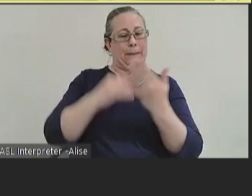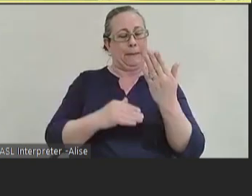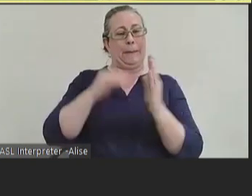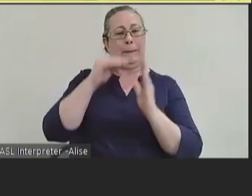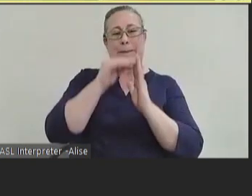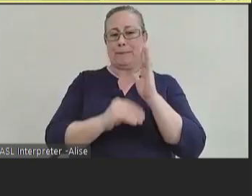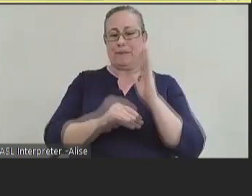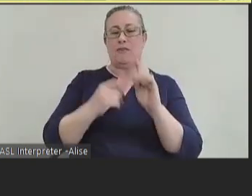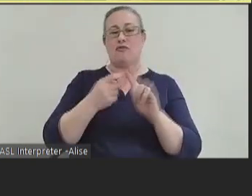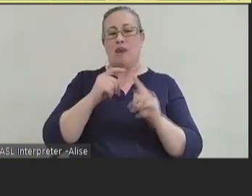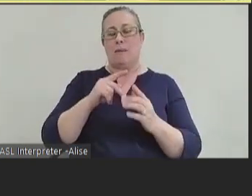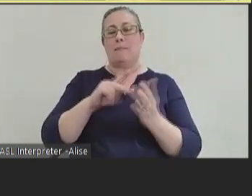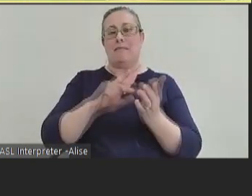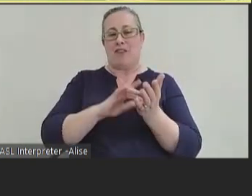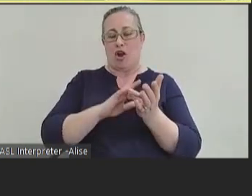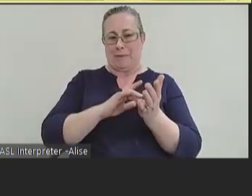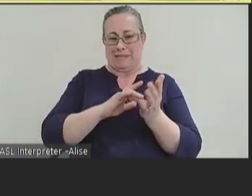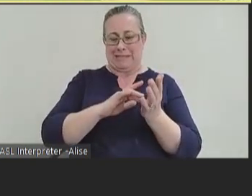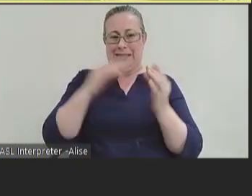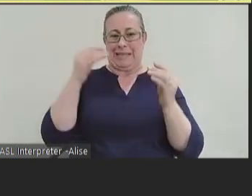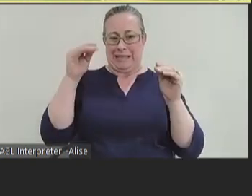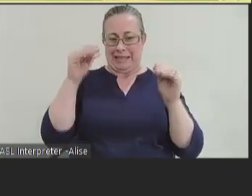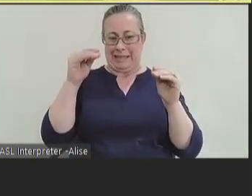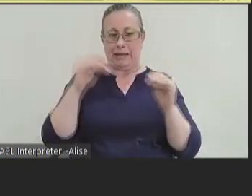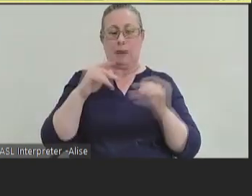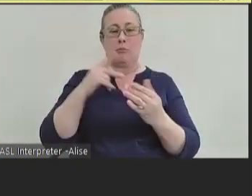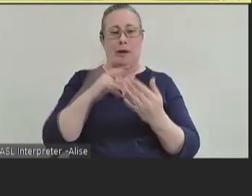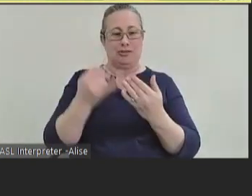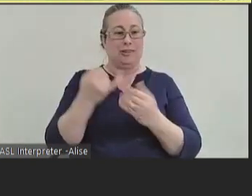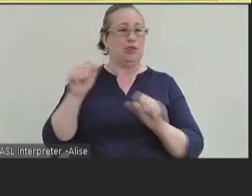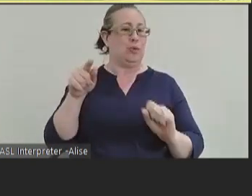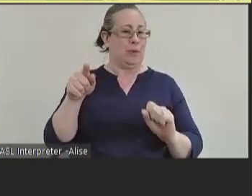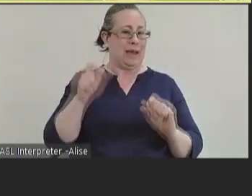pharmacy projects that we did where the child, you can see what they ticked off. They said they